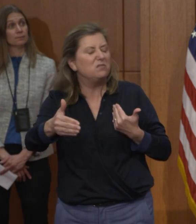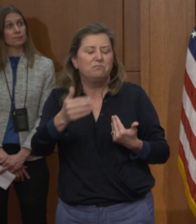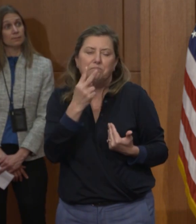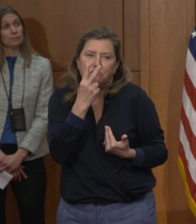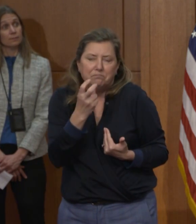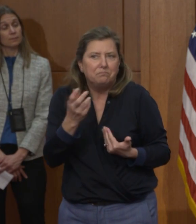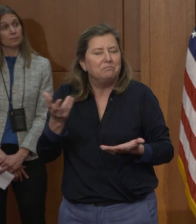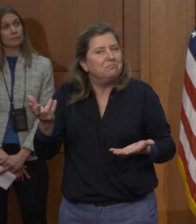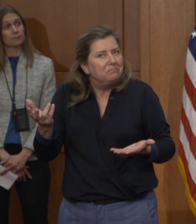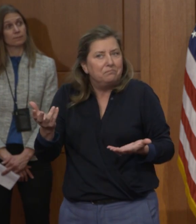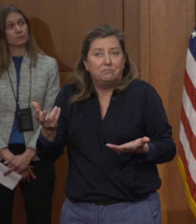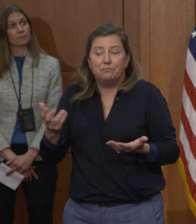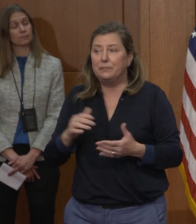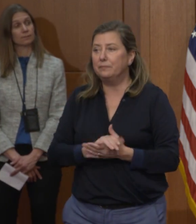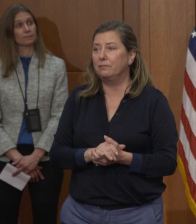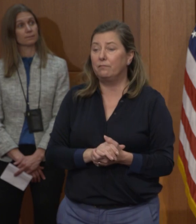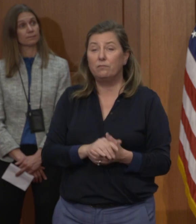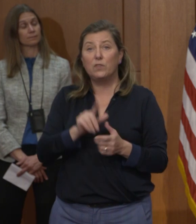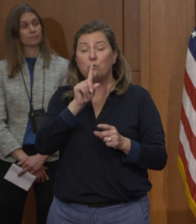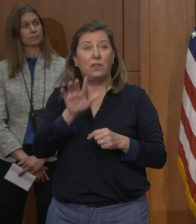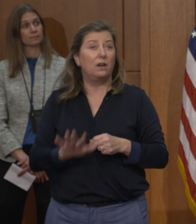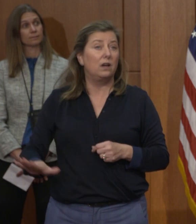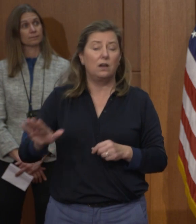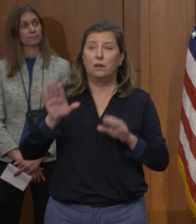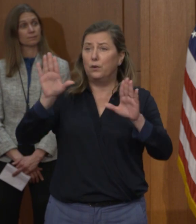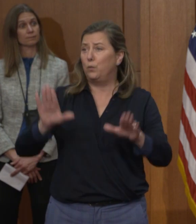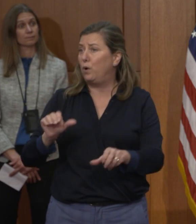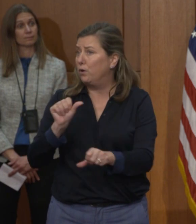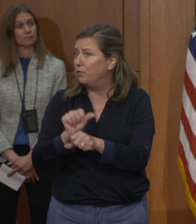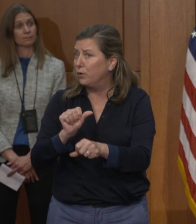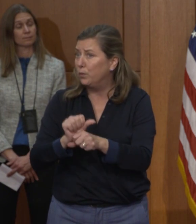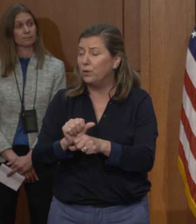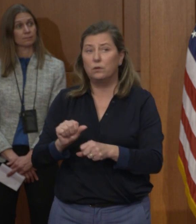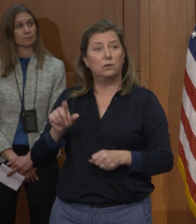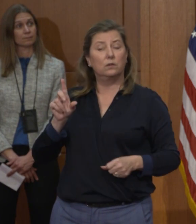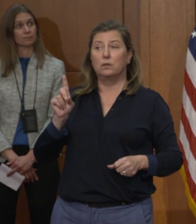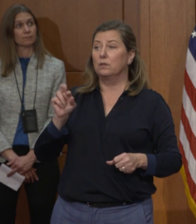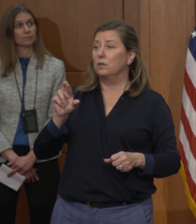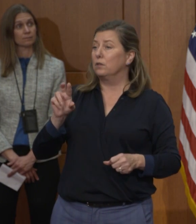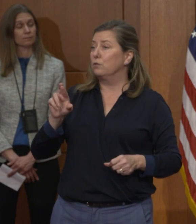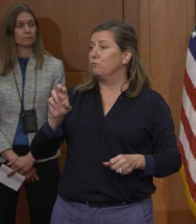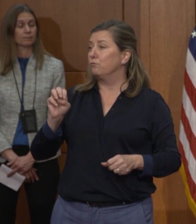Today we've tested over 4,000. Again, uh, that's taking six weeks to get to where we are today.